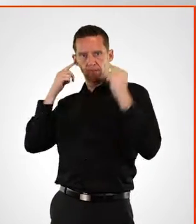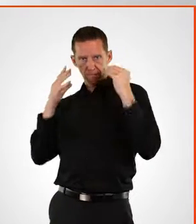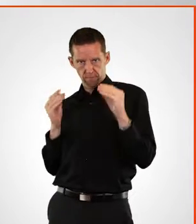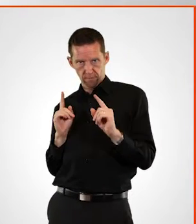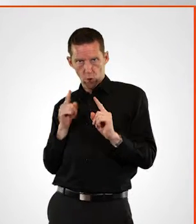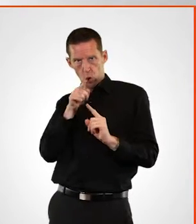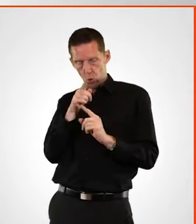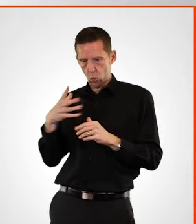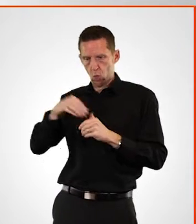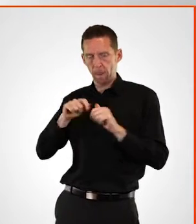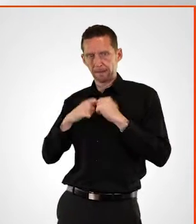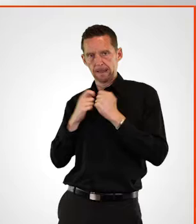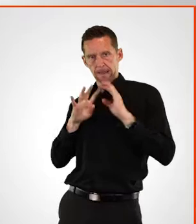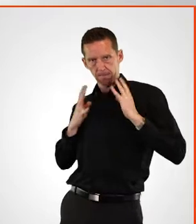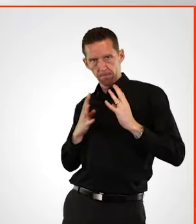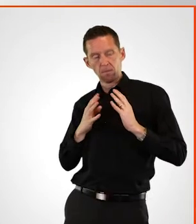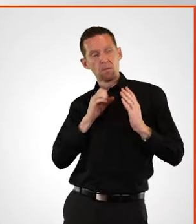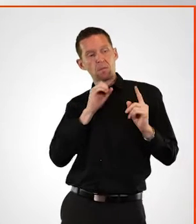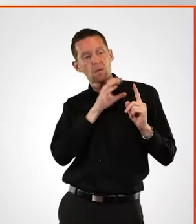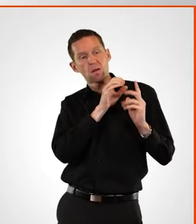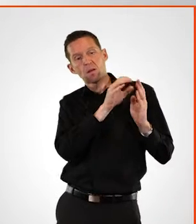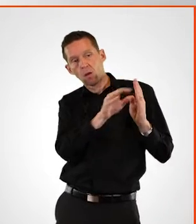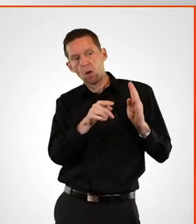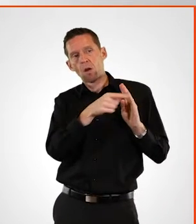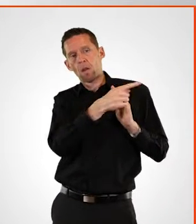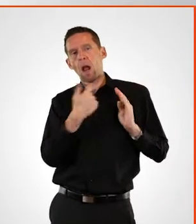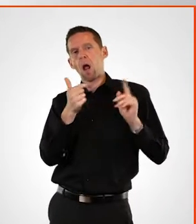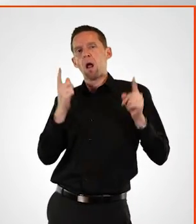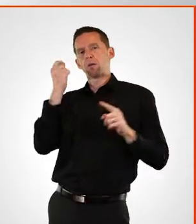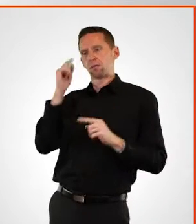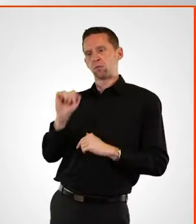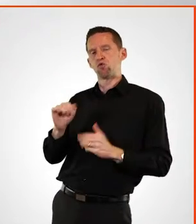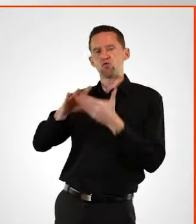and you are part of this team helping them understand what this student needs.